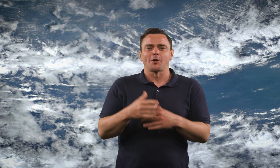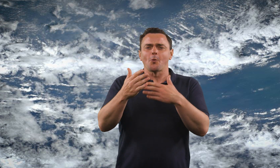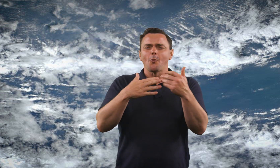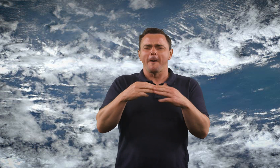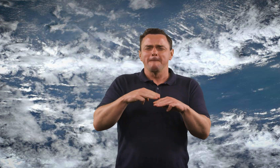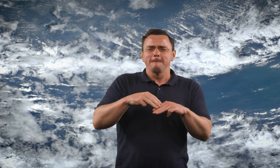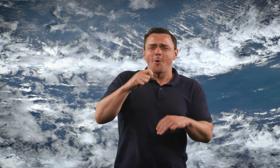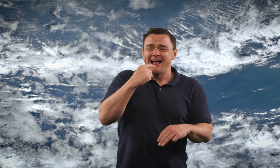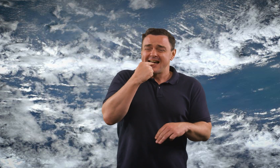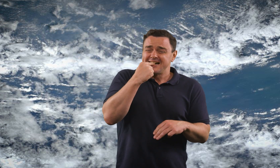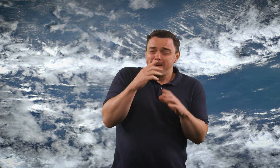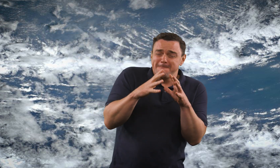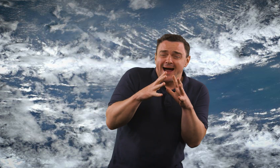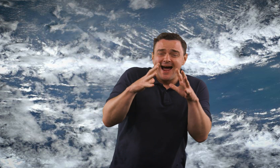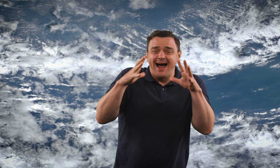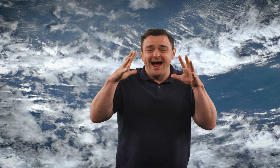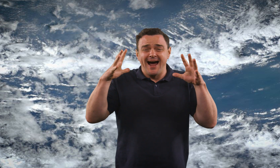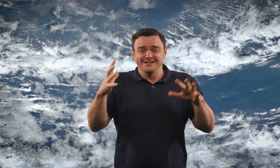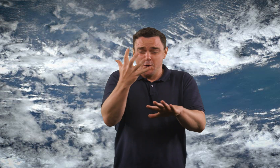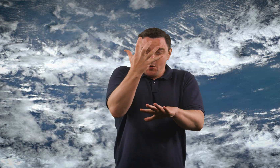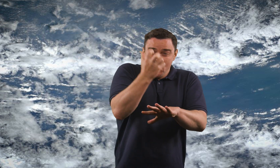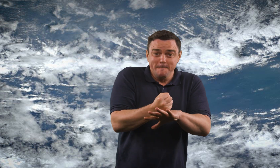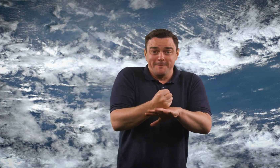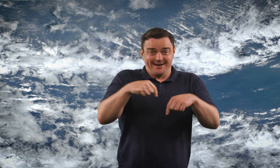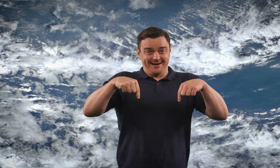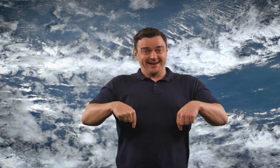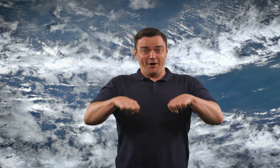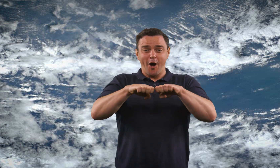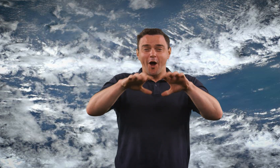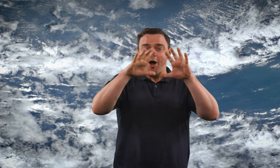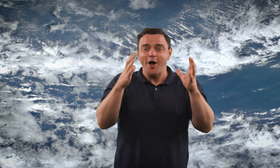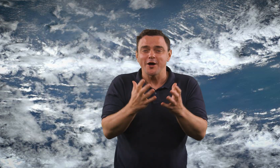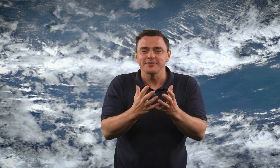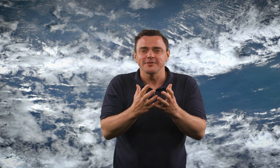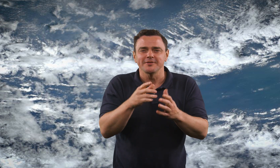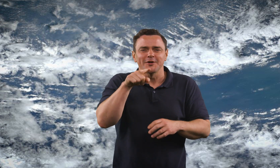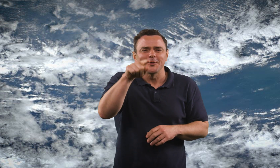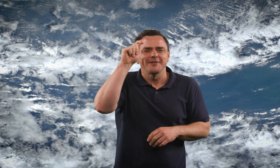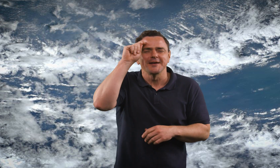Now, what's the most massive thing you can think of on earth? What do you think?